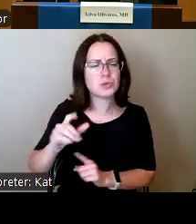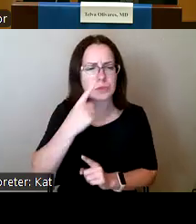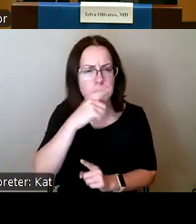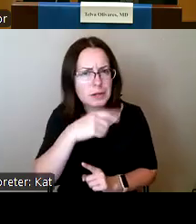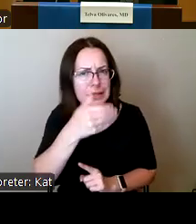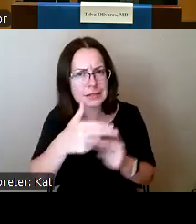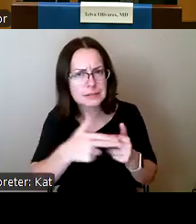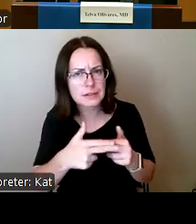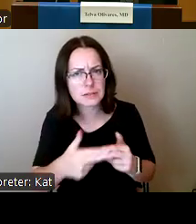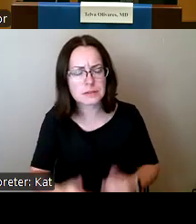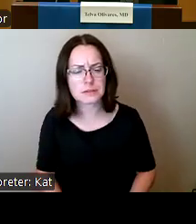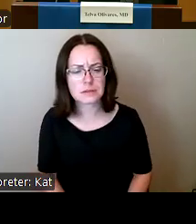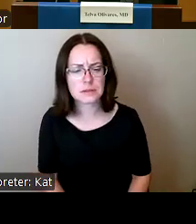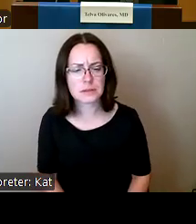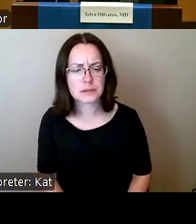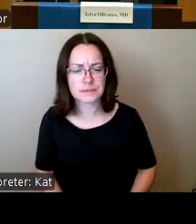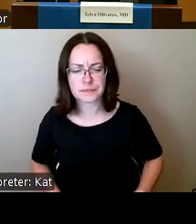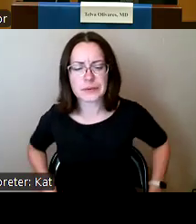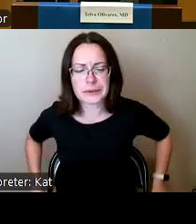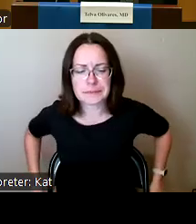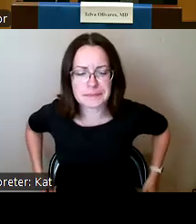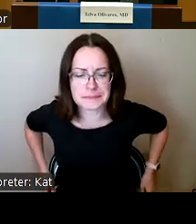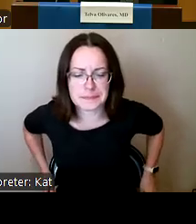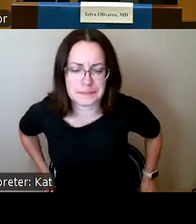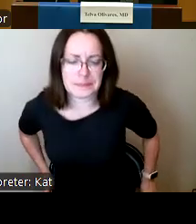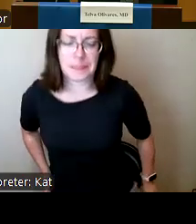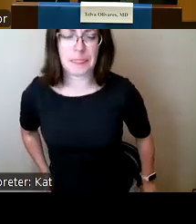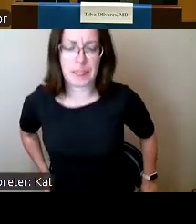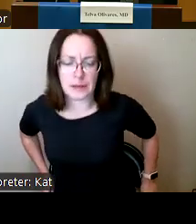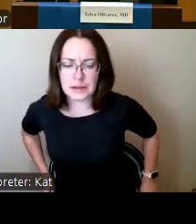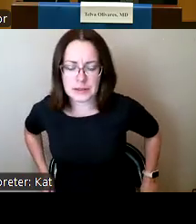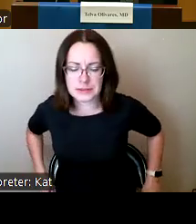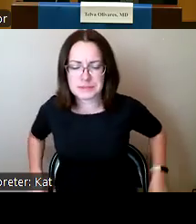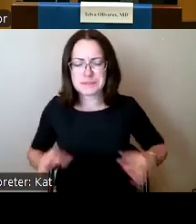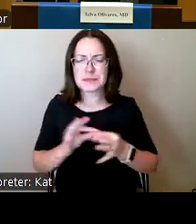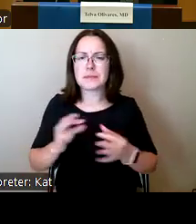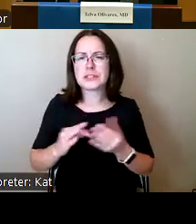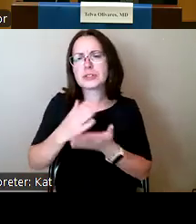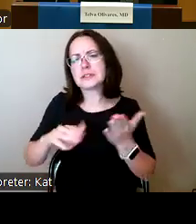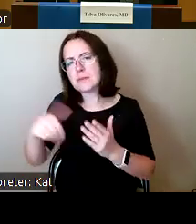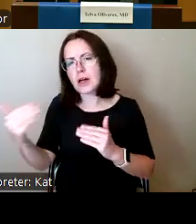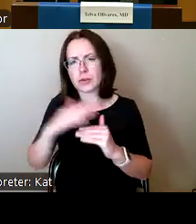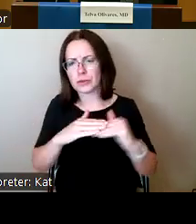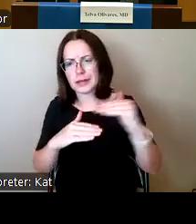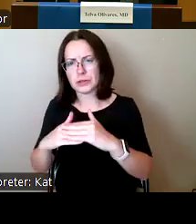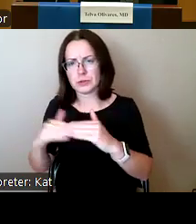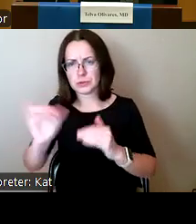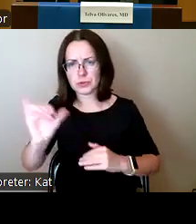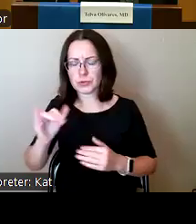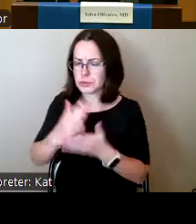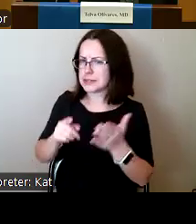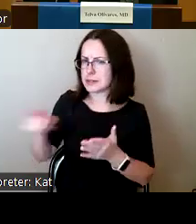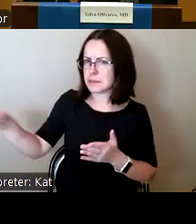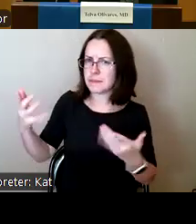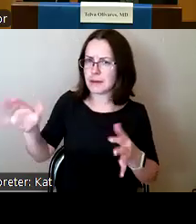to add a couple of of uh different factors um that have been referenced here. But the point here is